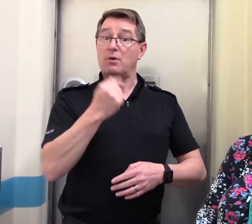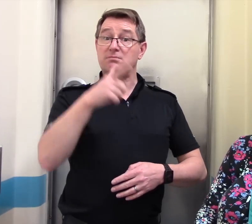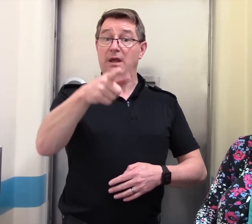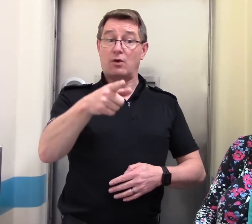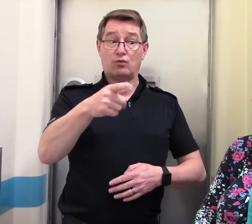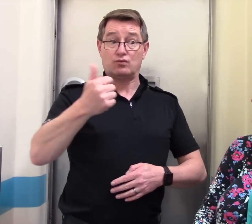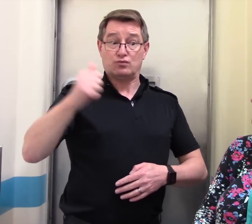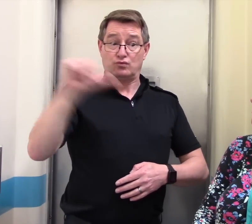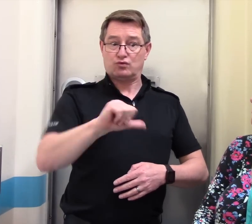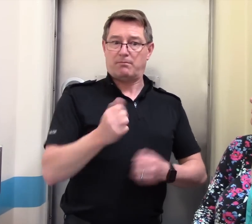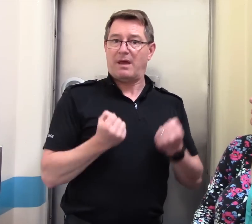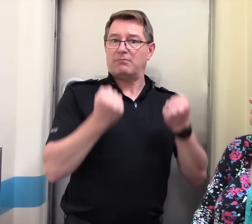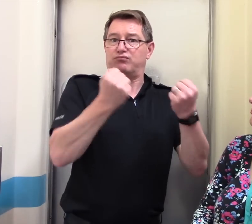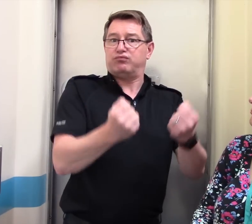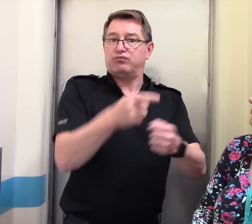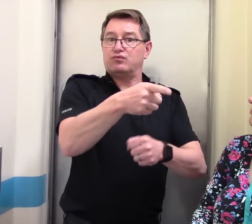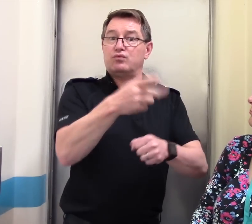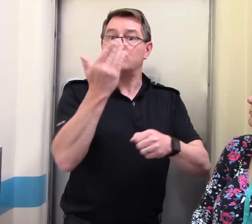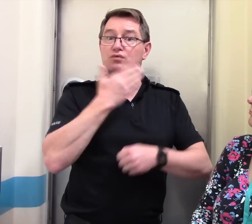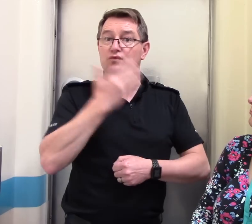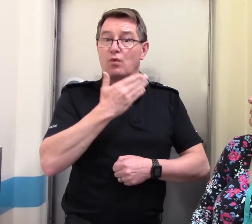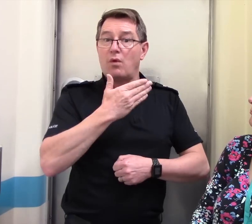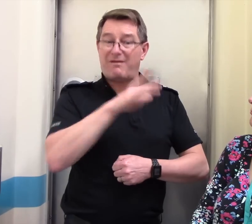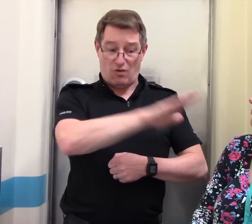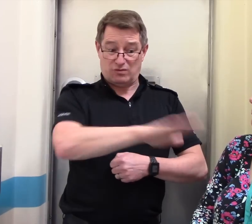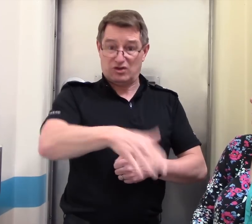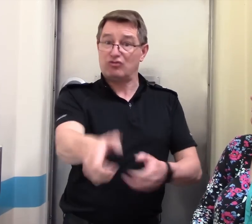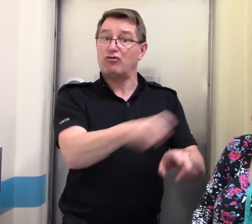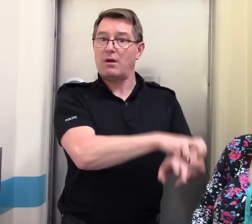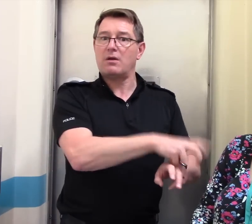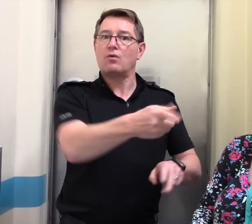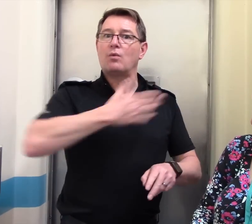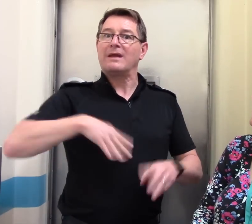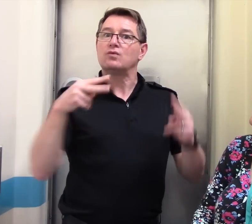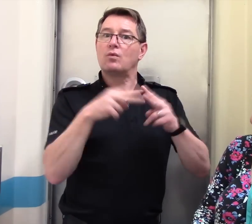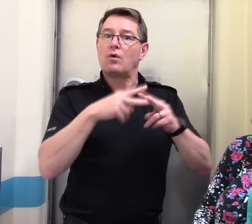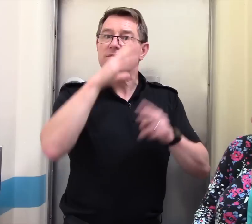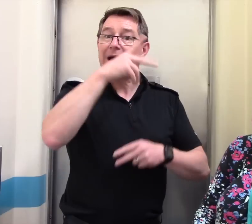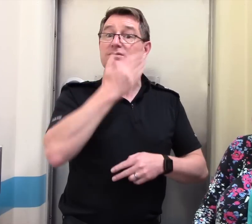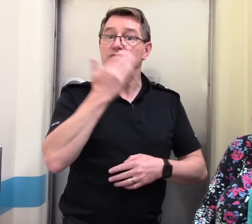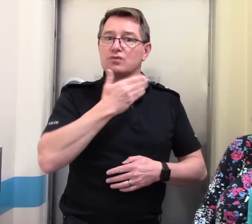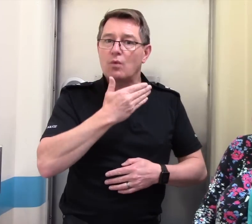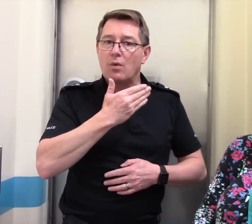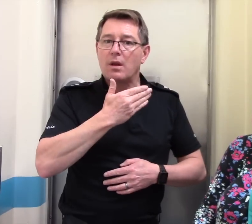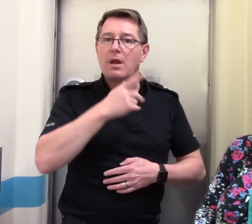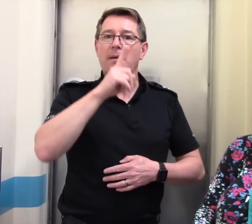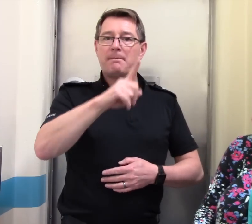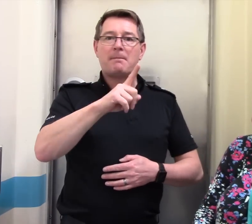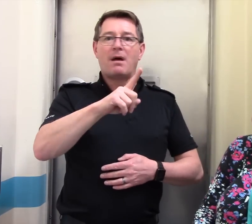or maybe you should be collecting your children from school so you need to contact the school,